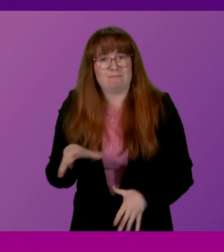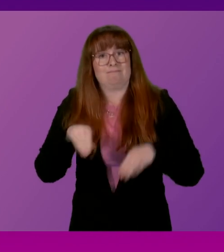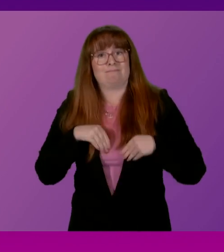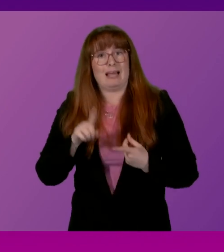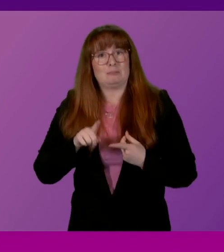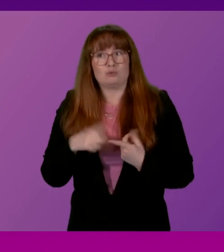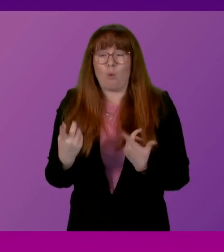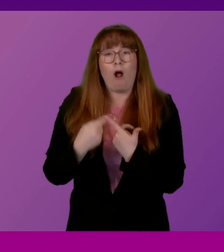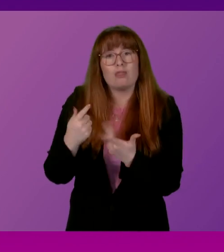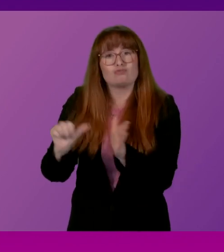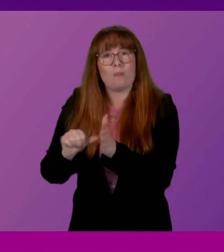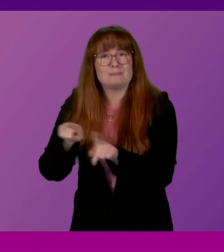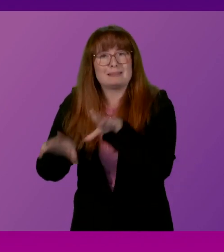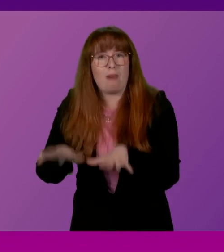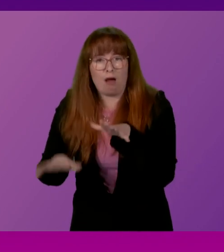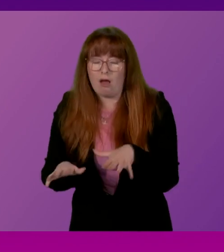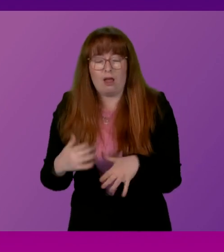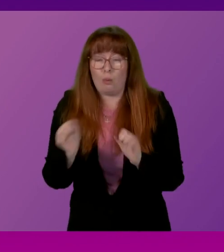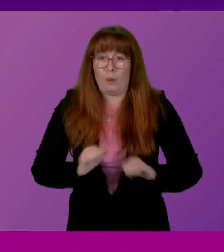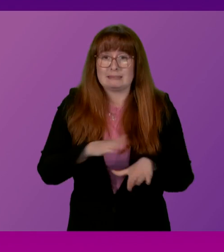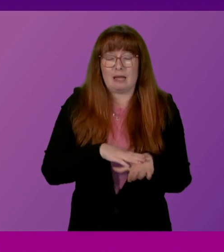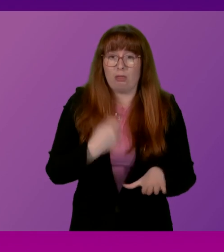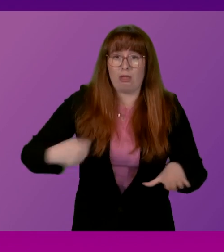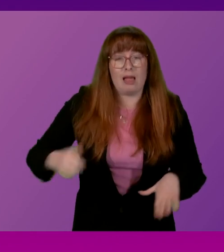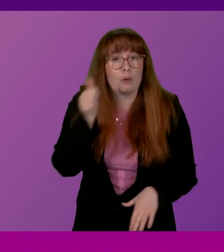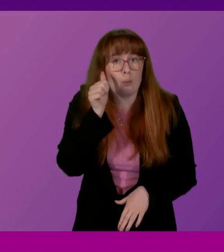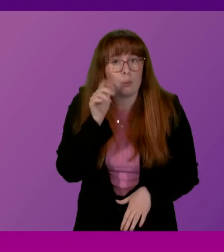I will ask the cabinet secretary for health to write to Roz McCall about the specifics